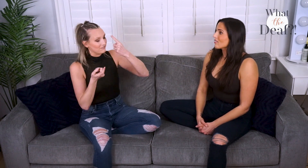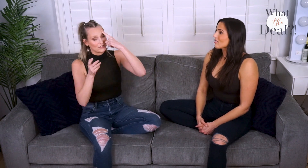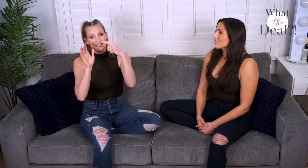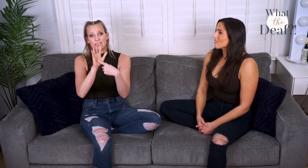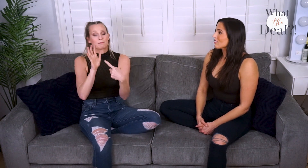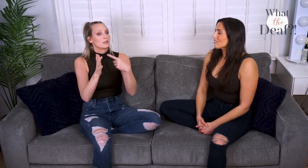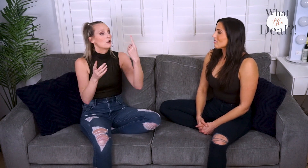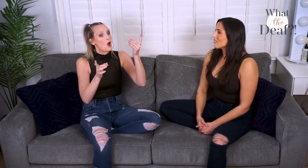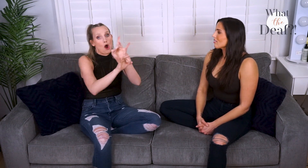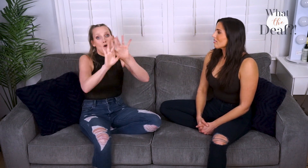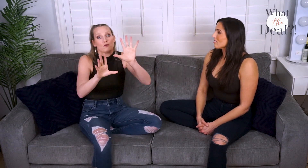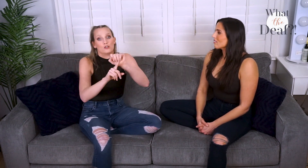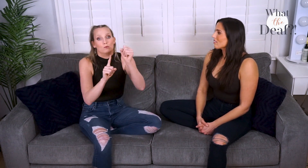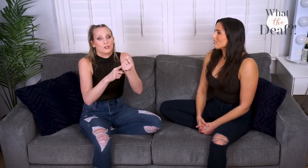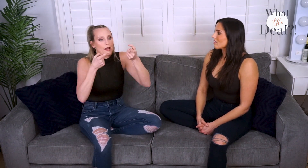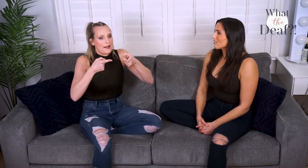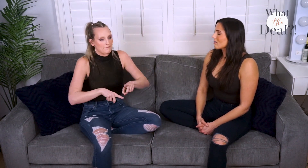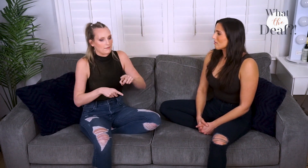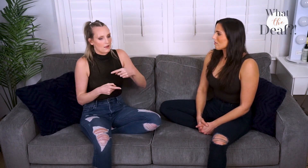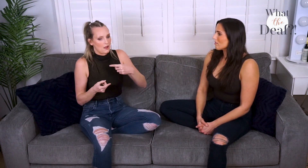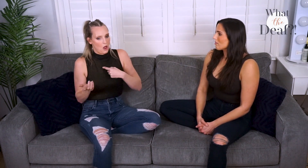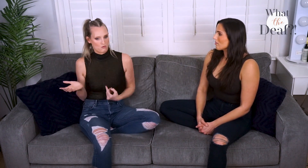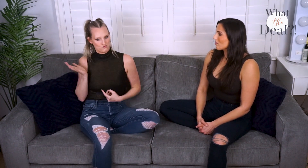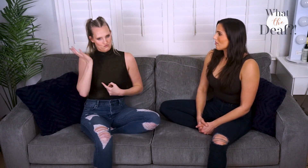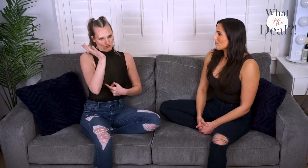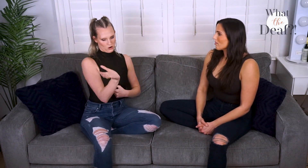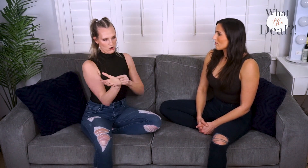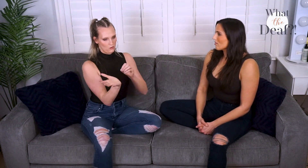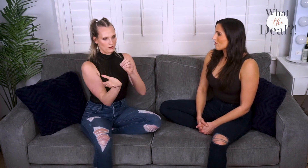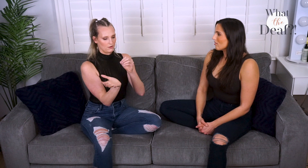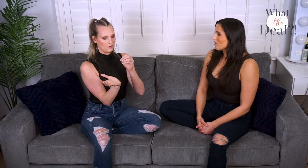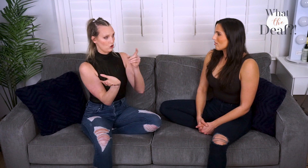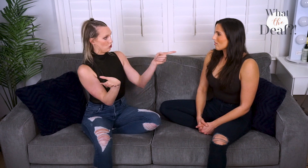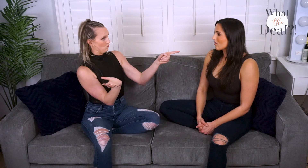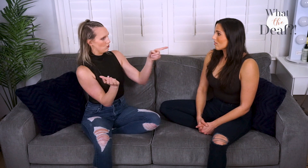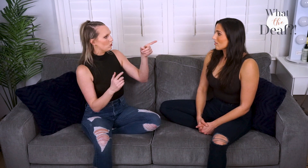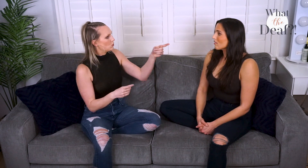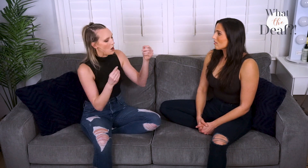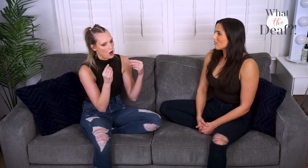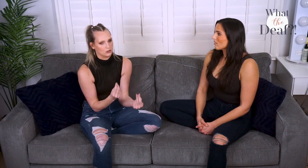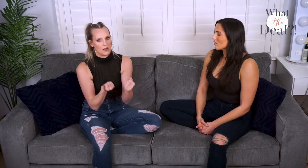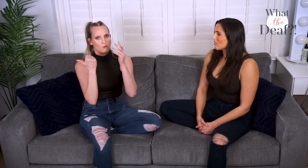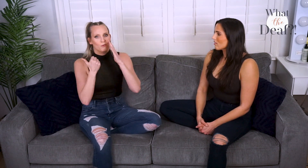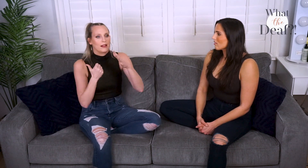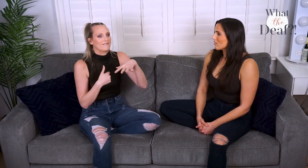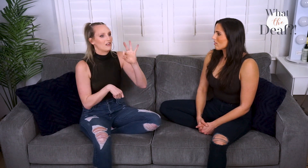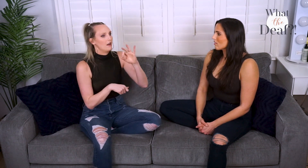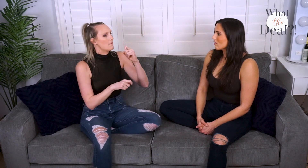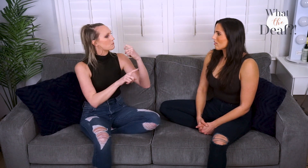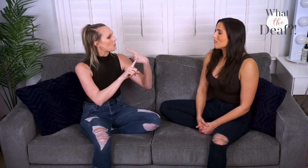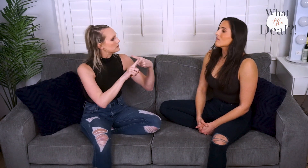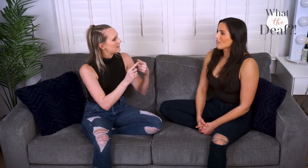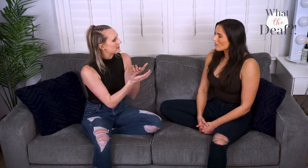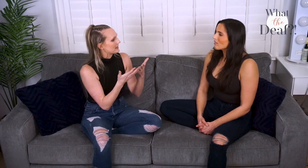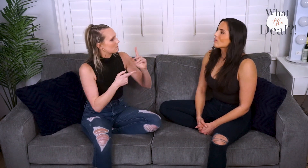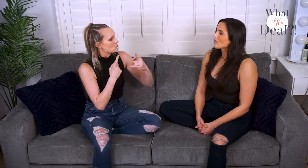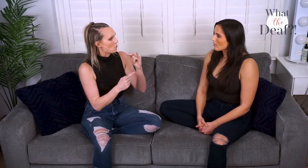For example, an awful situation happened to me and I bring it to you, you instantly will find positive things about it,